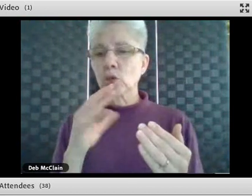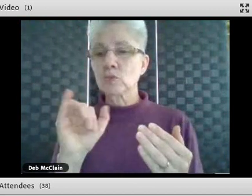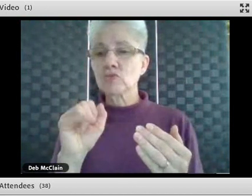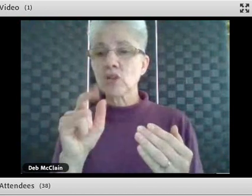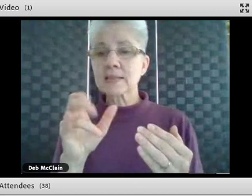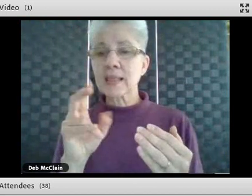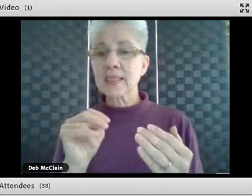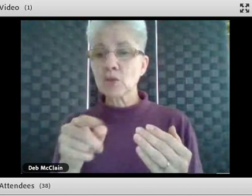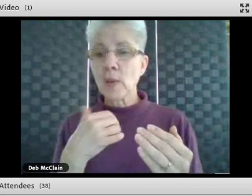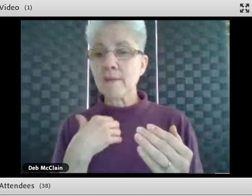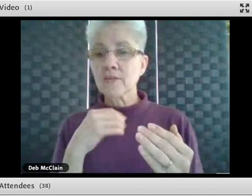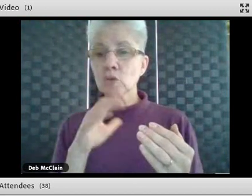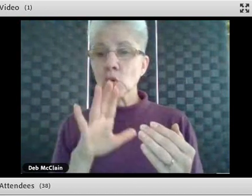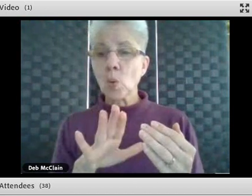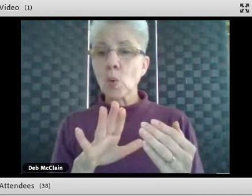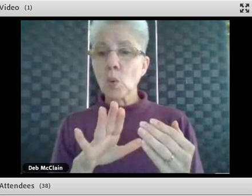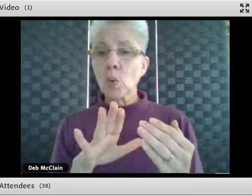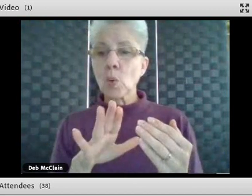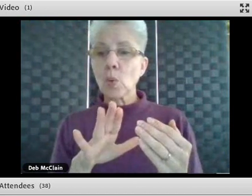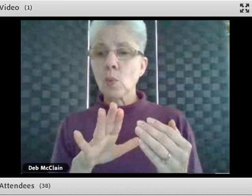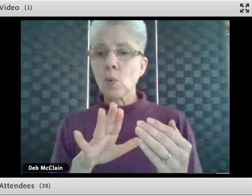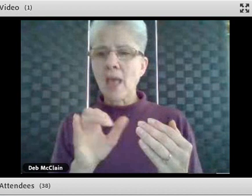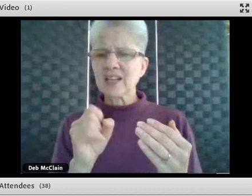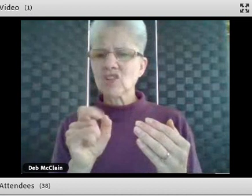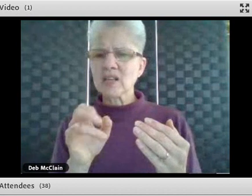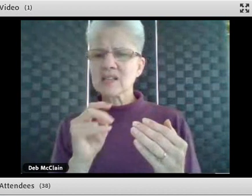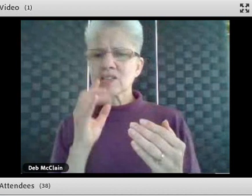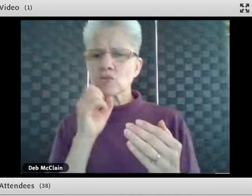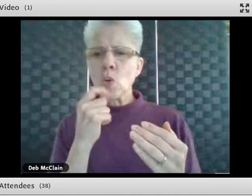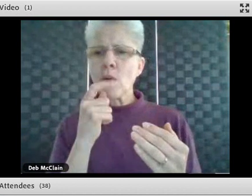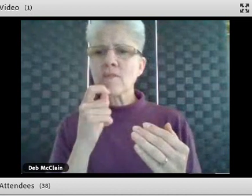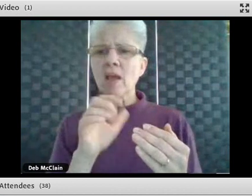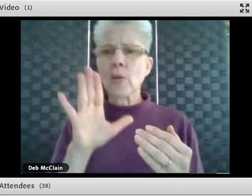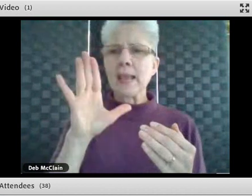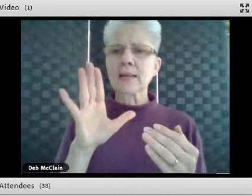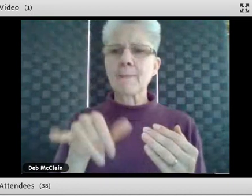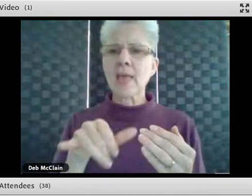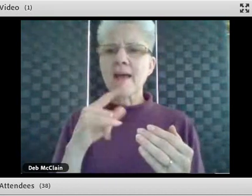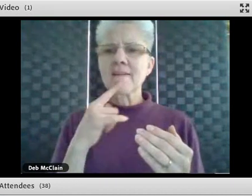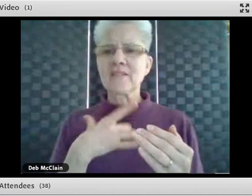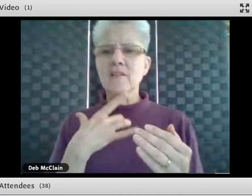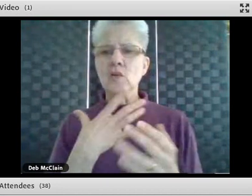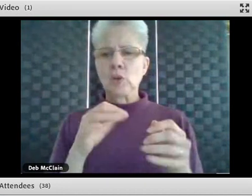Did you have your... Think it was Jocelyn. Sorry. Whoever had their hand up, please feel free to speak.